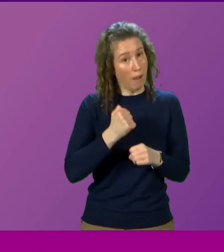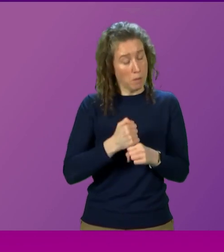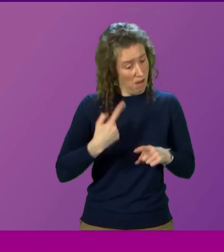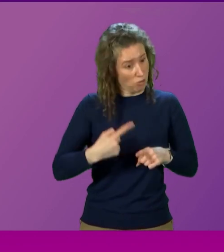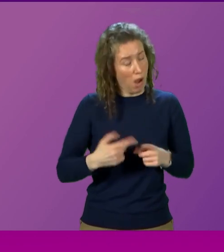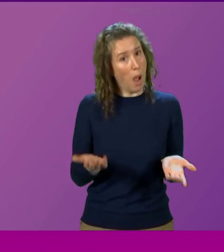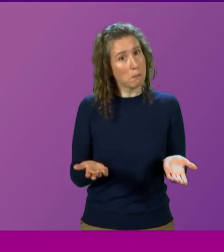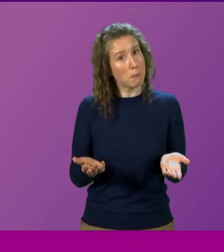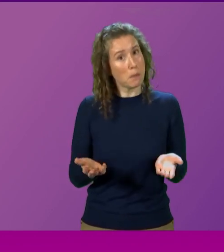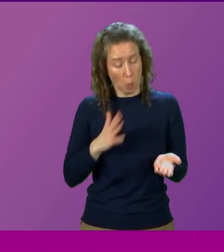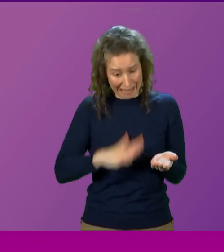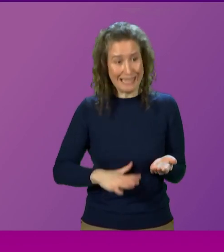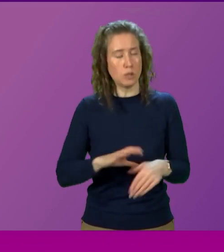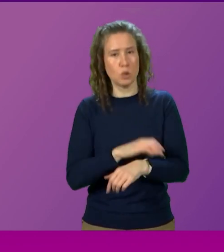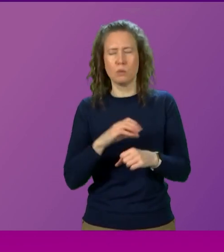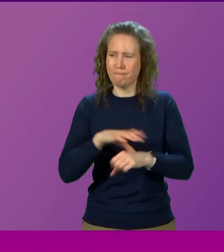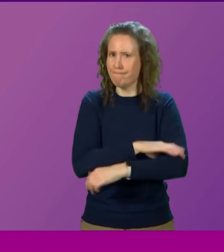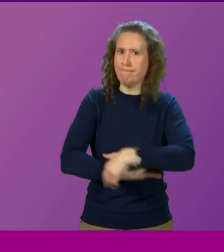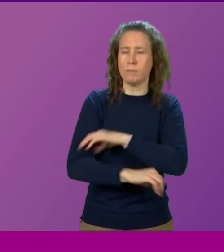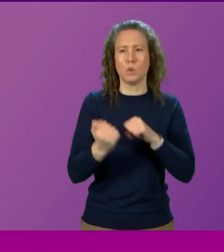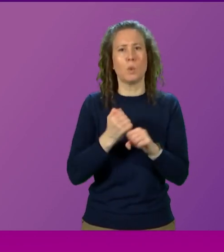to go faster, to do everything that we can here and to work together.